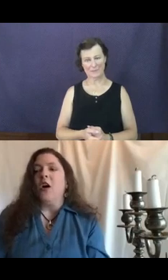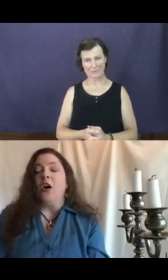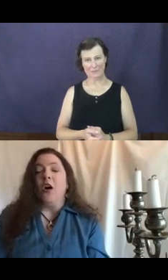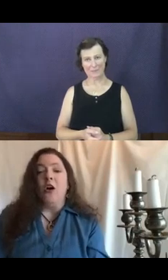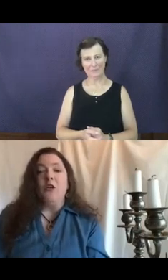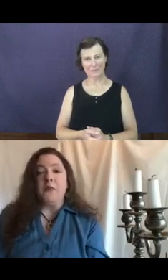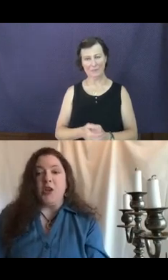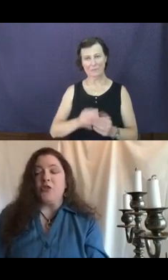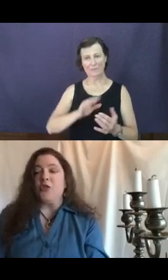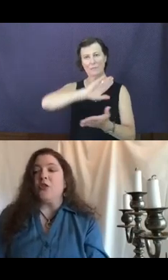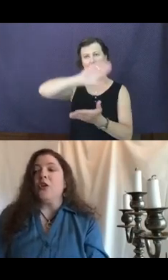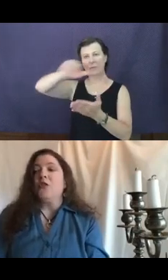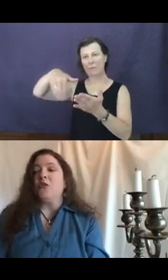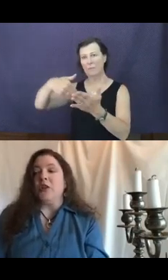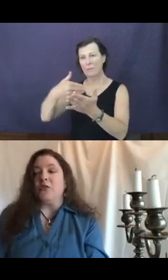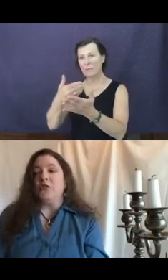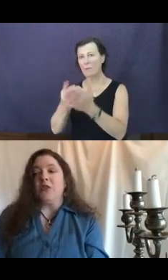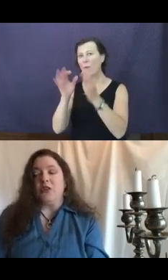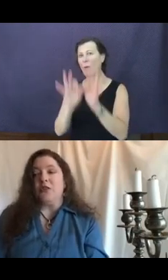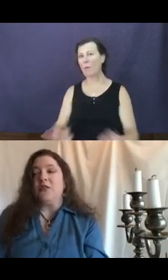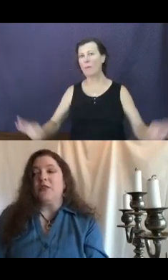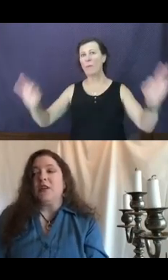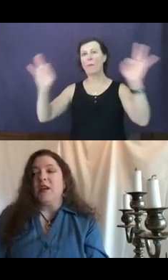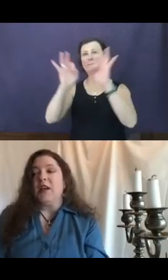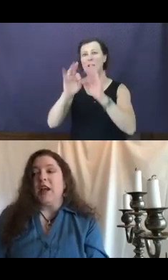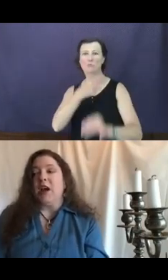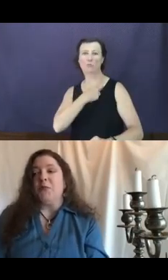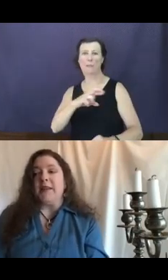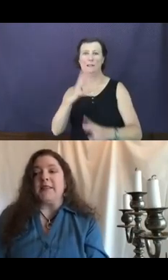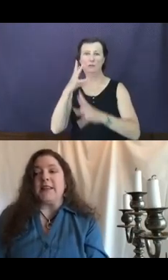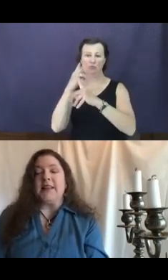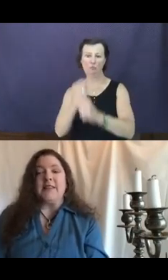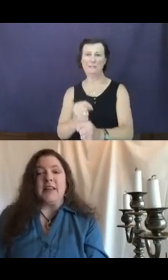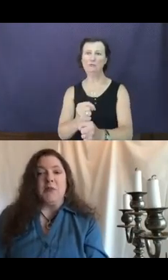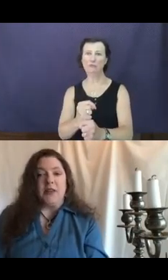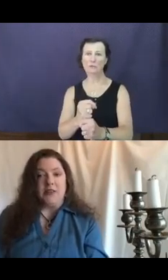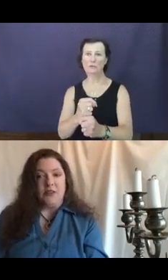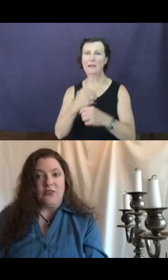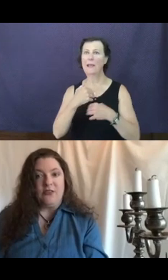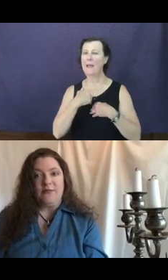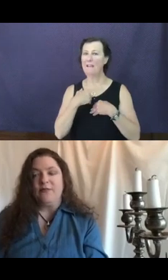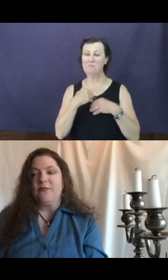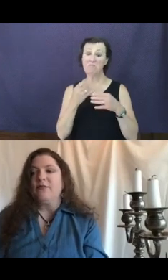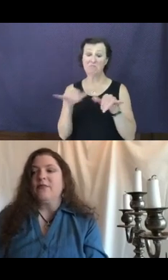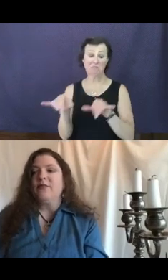All major religious traditions carry basically the same message,